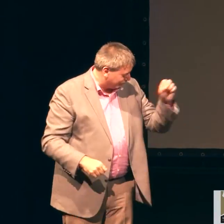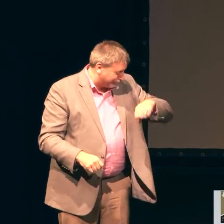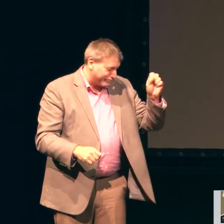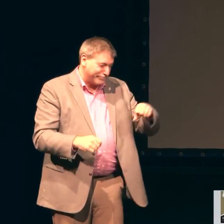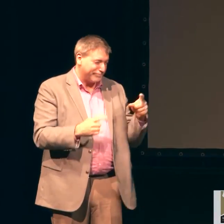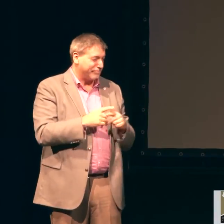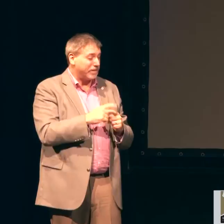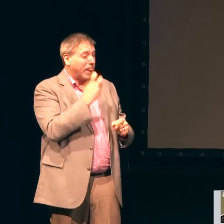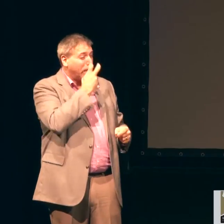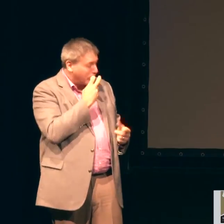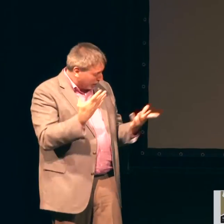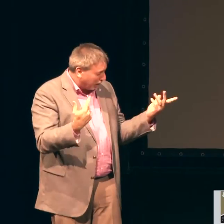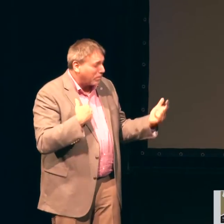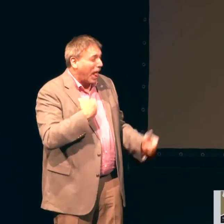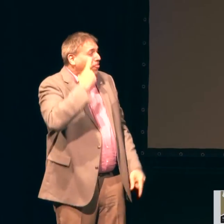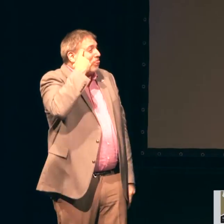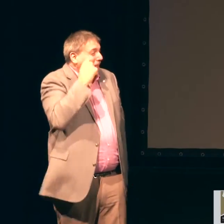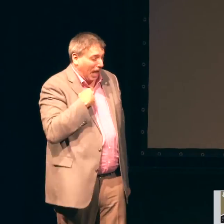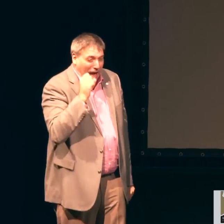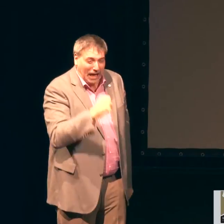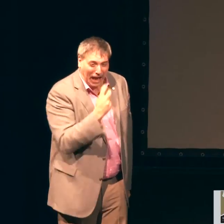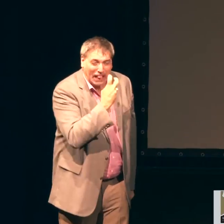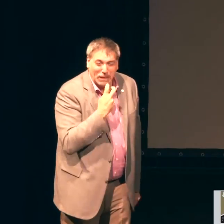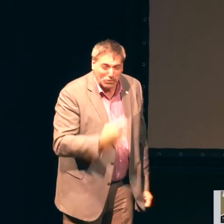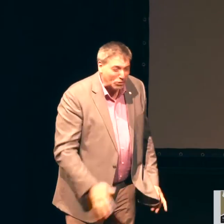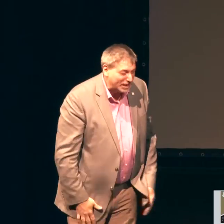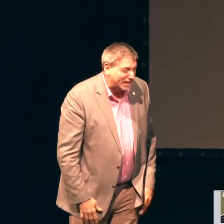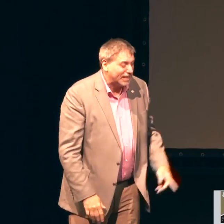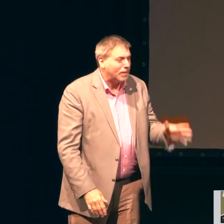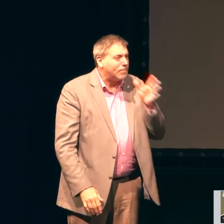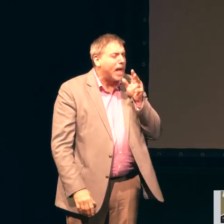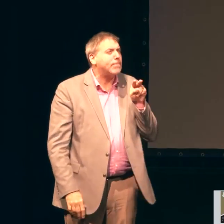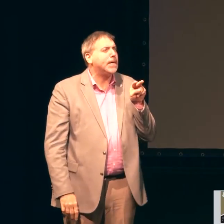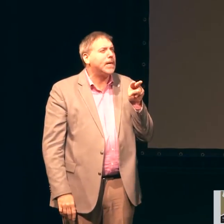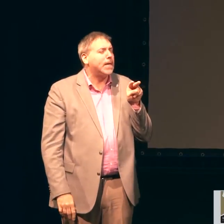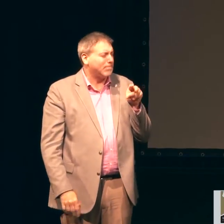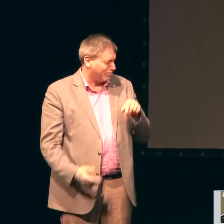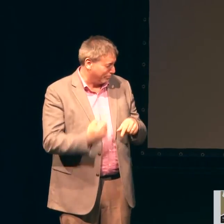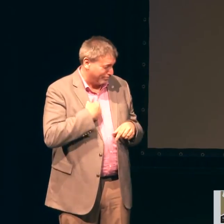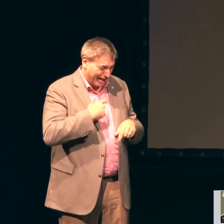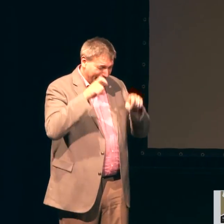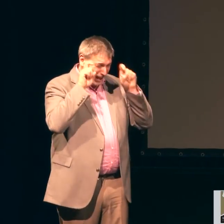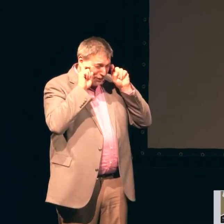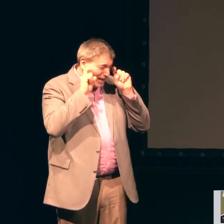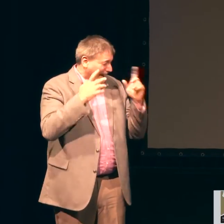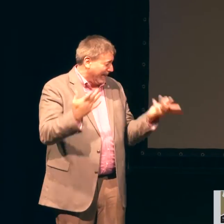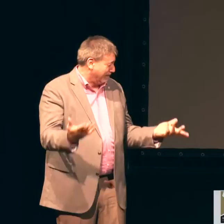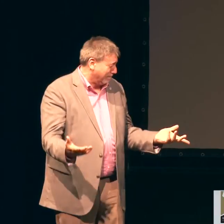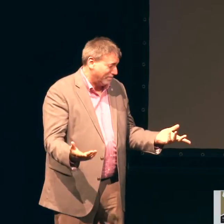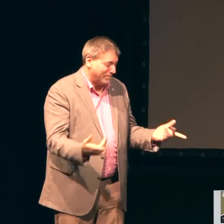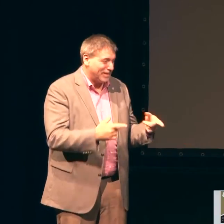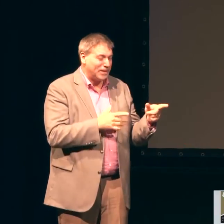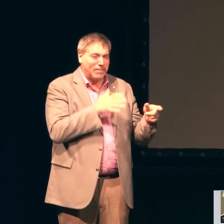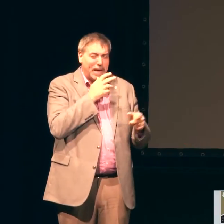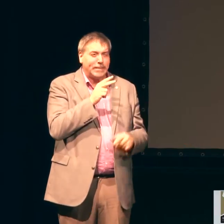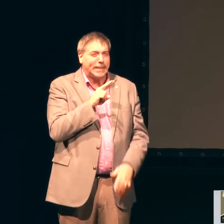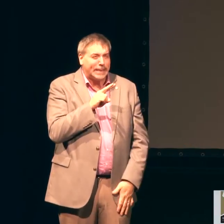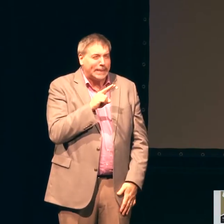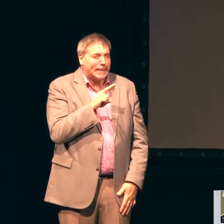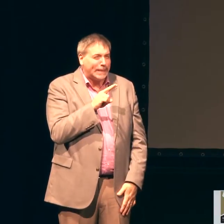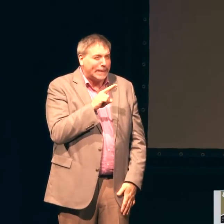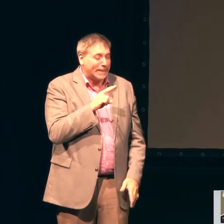well and she noticed that and I can lip read. And I said, I use hearing aids and the mom